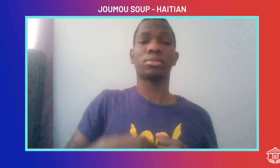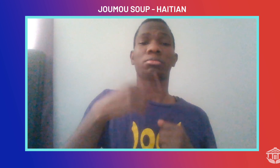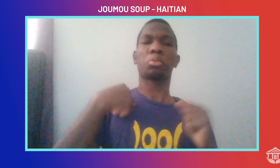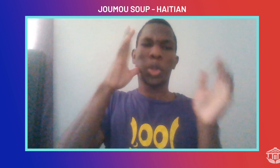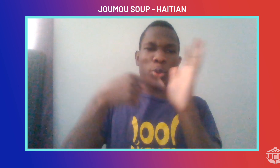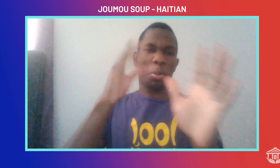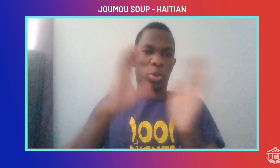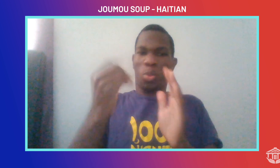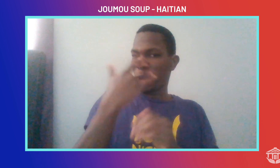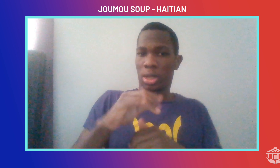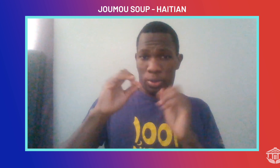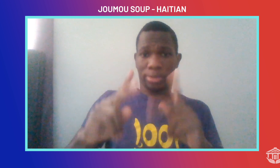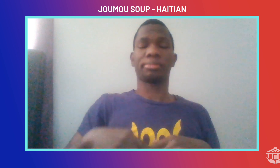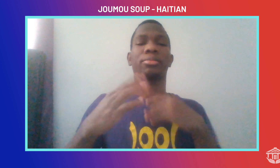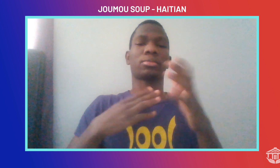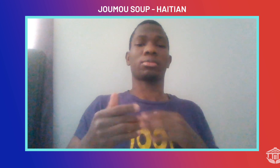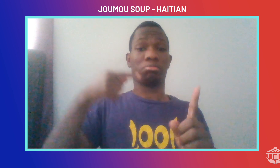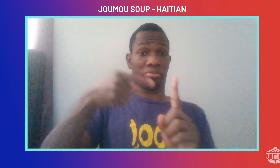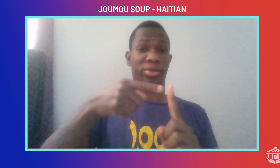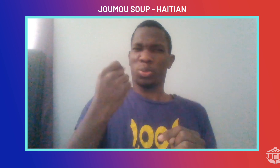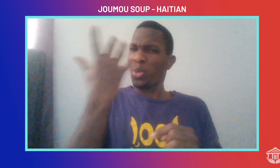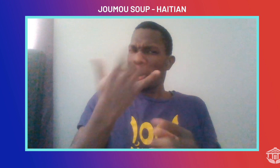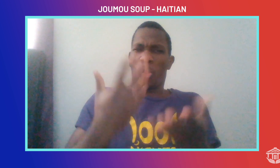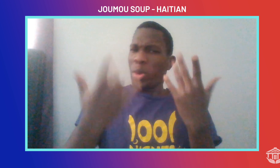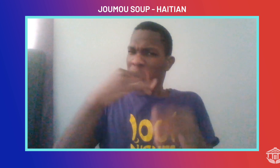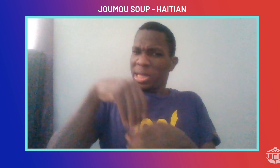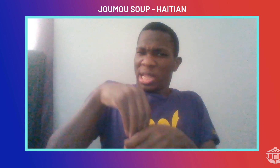I’ll show you a picture of what it looks like, but first let me tell you about the ingredients.